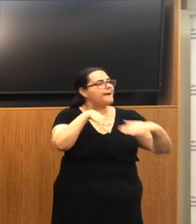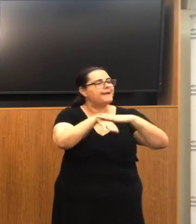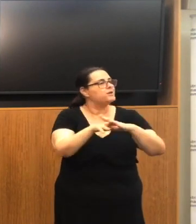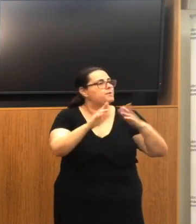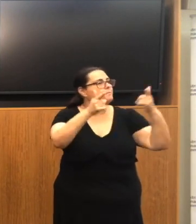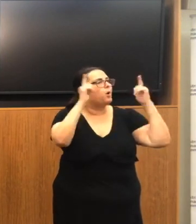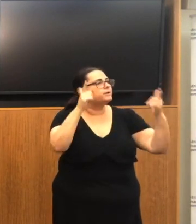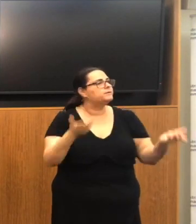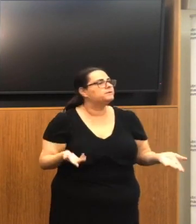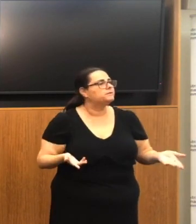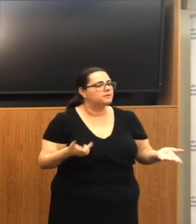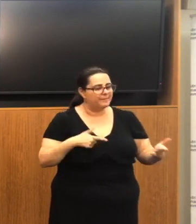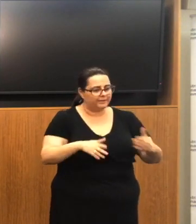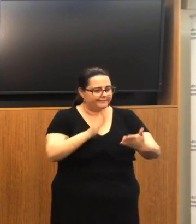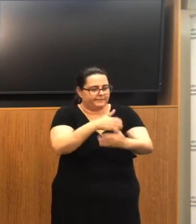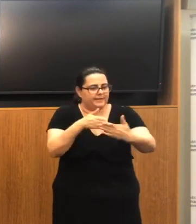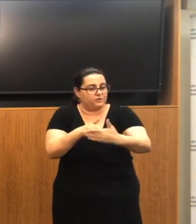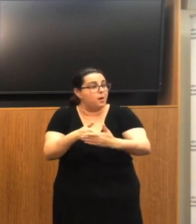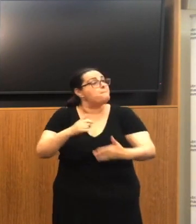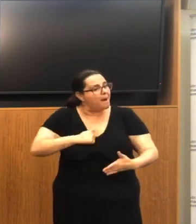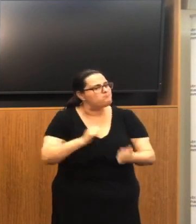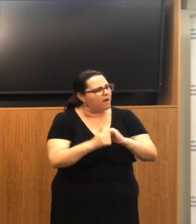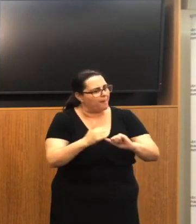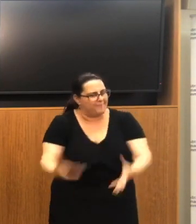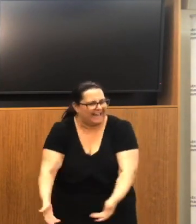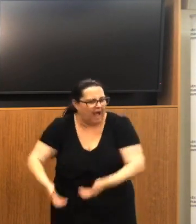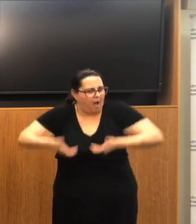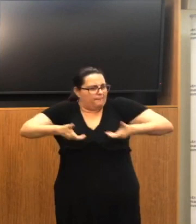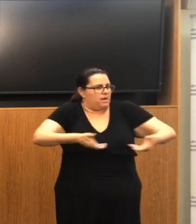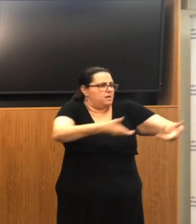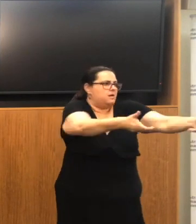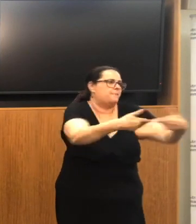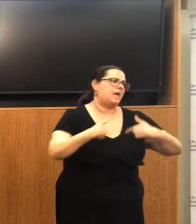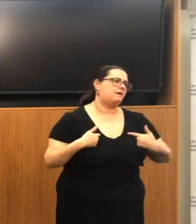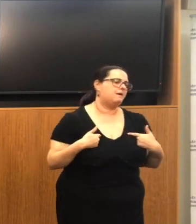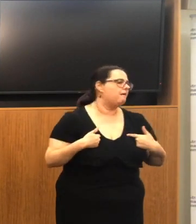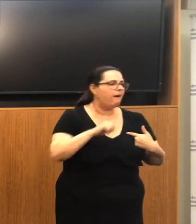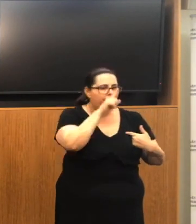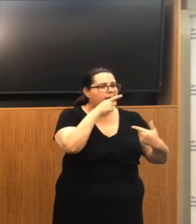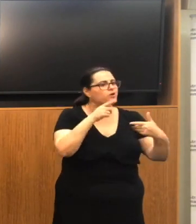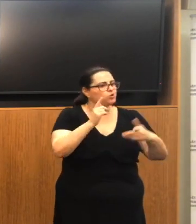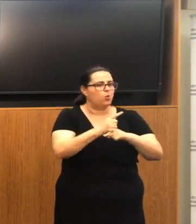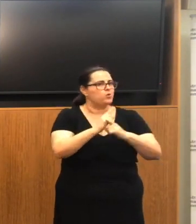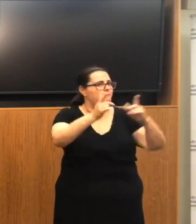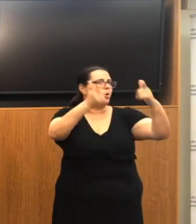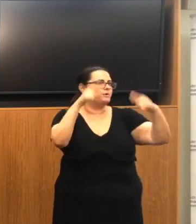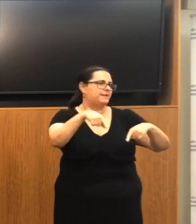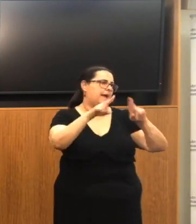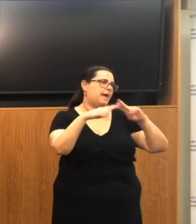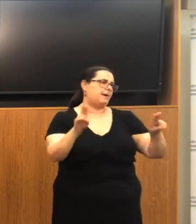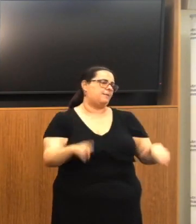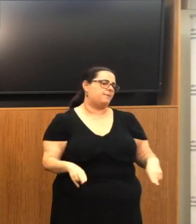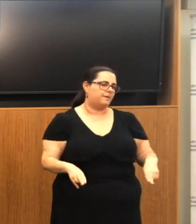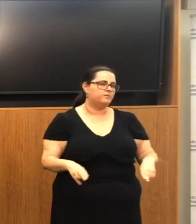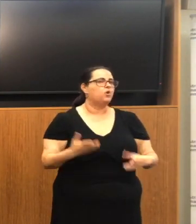actually carrying me because it was not accessible. So, go around back to your question,